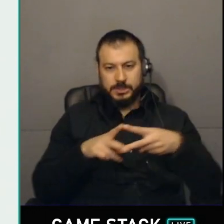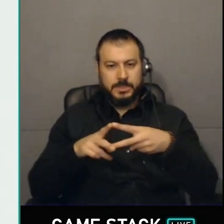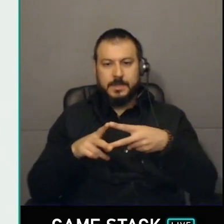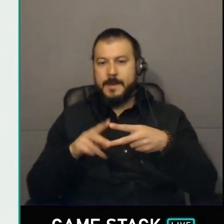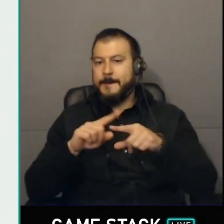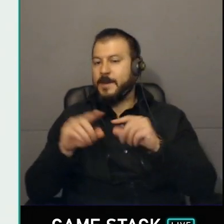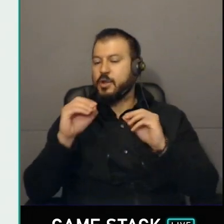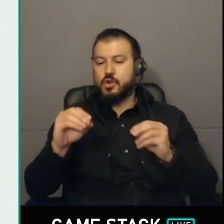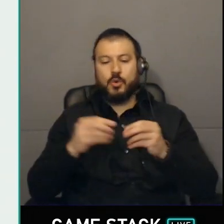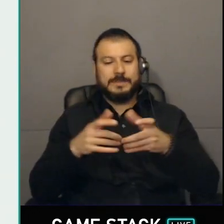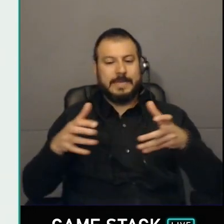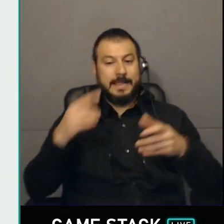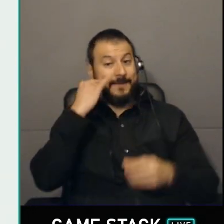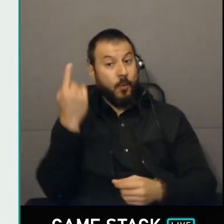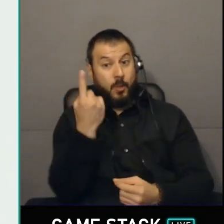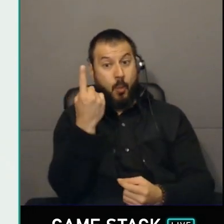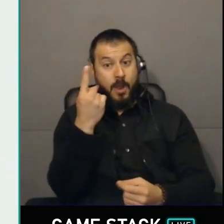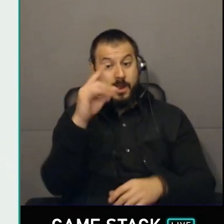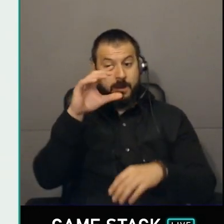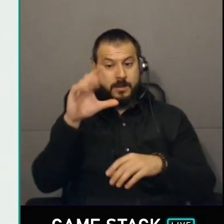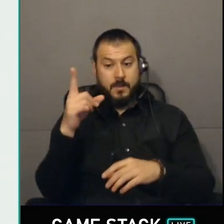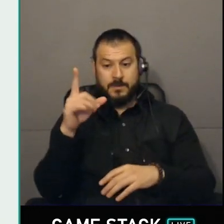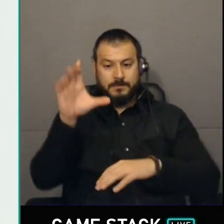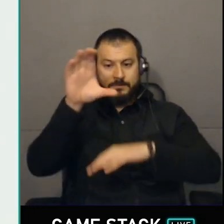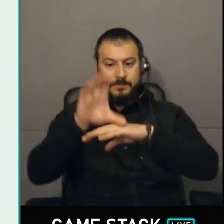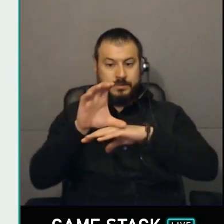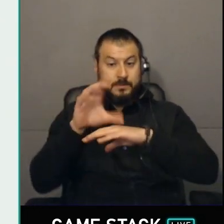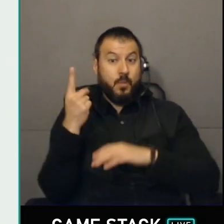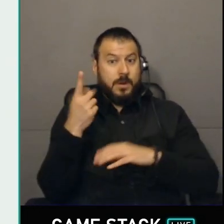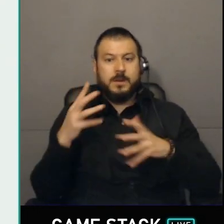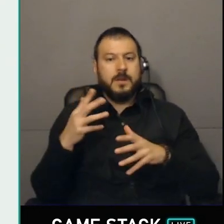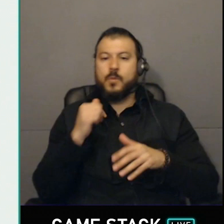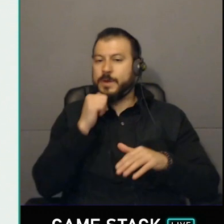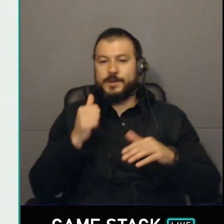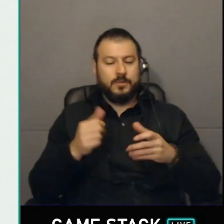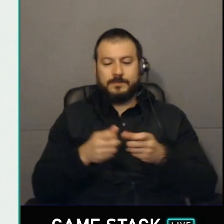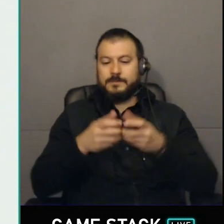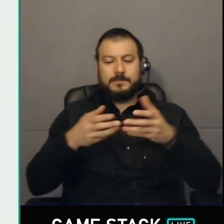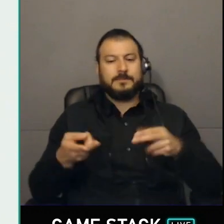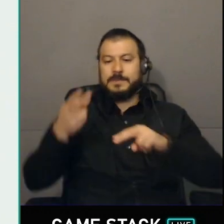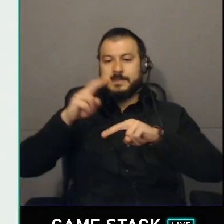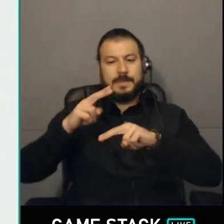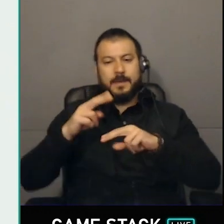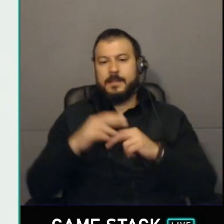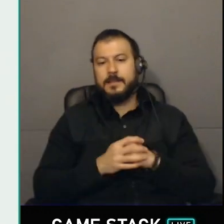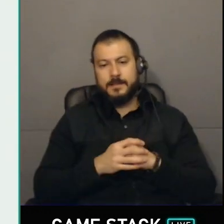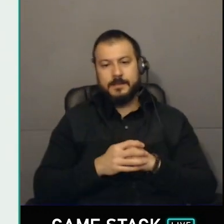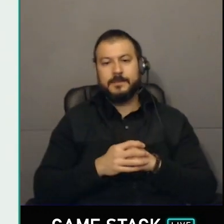contact pair. There's one body sitting on a flat plane, for example.